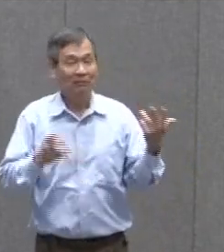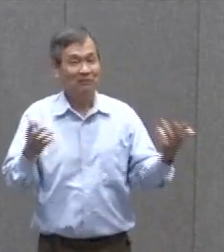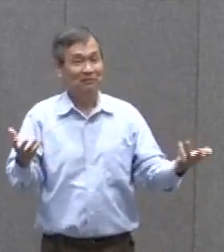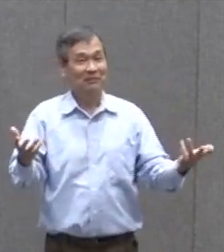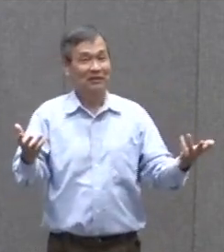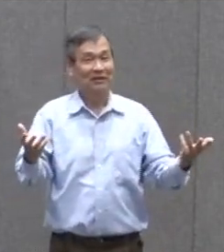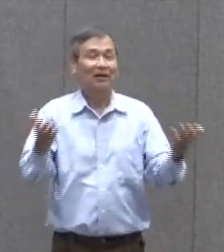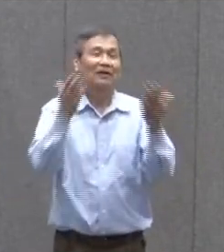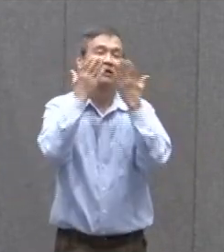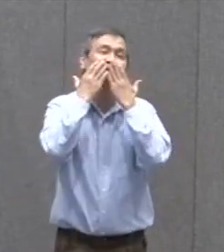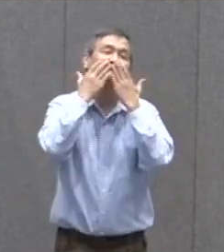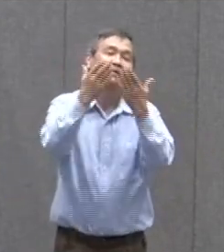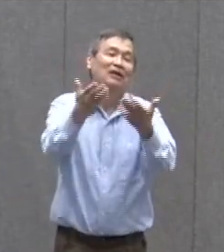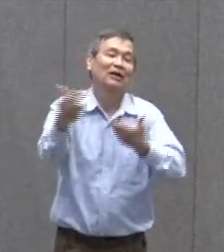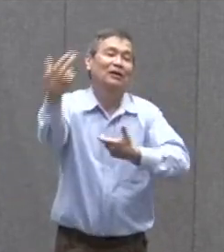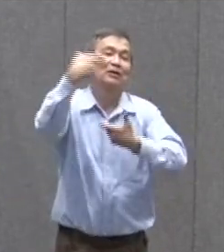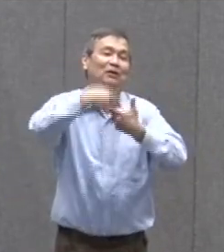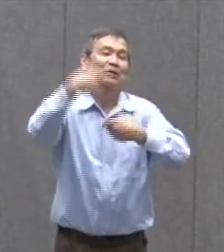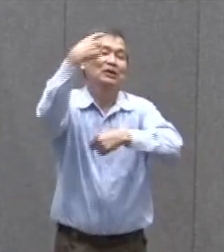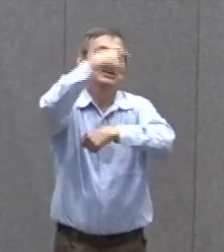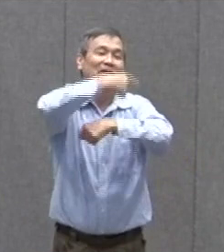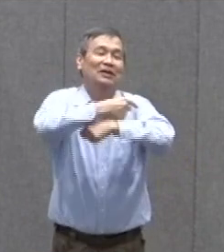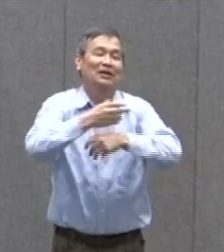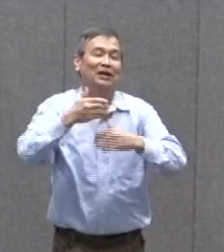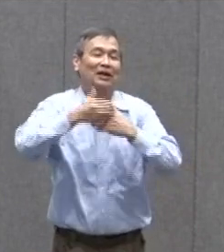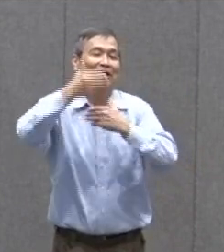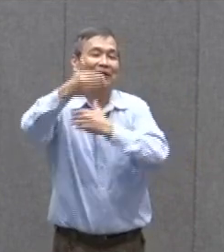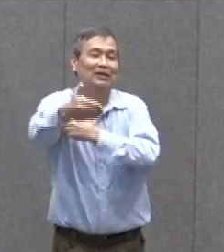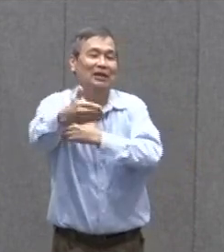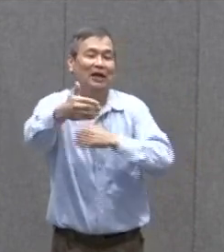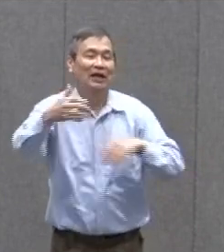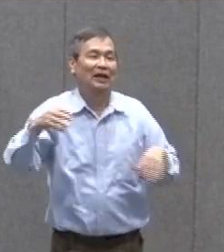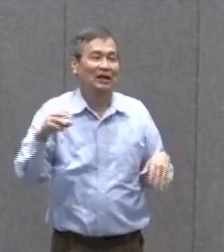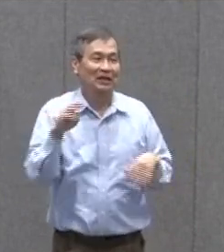Thank you for joining me today. Next up is Miss Q reading the story "Spoon."